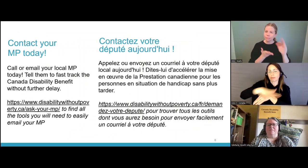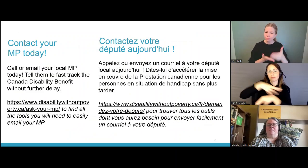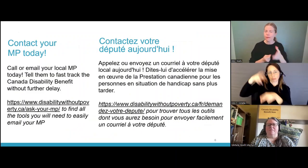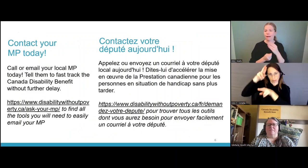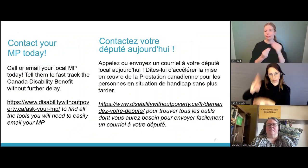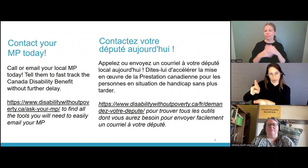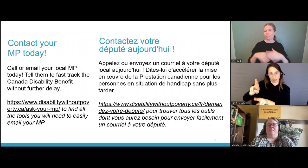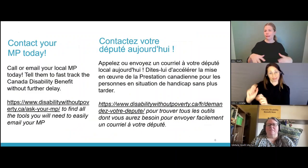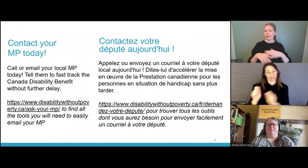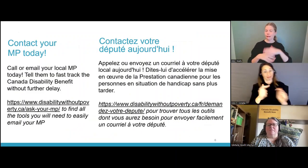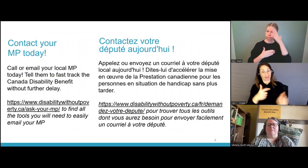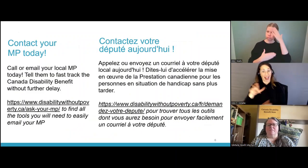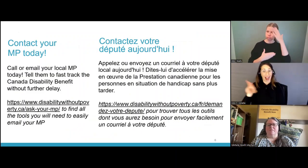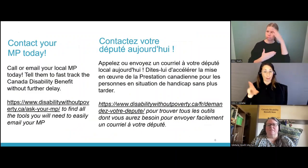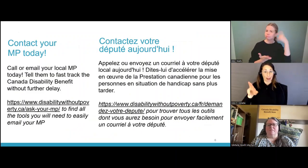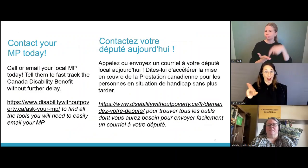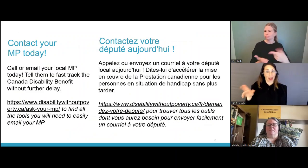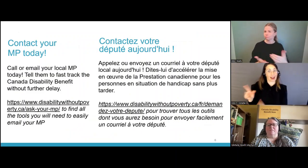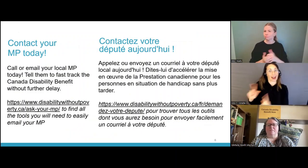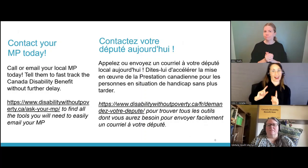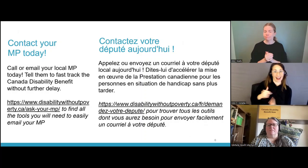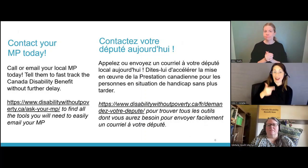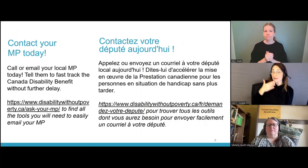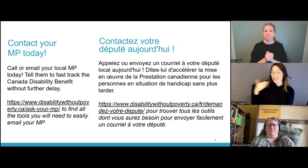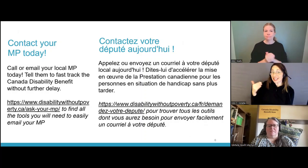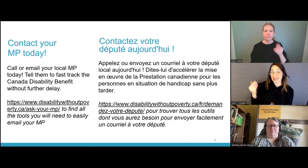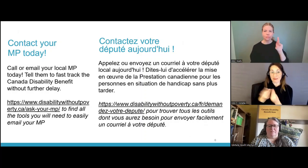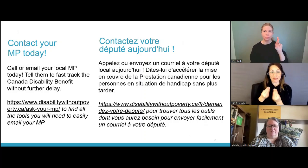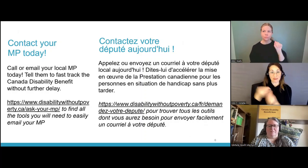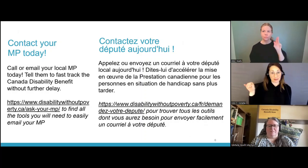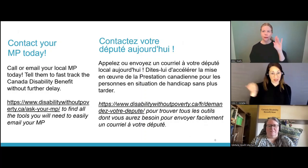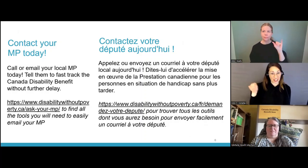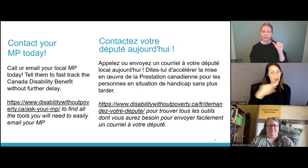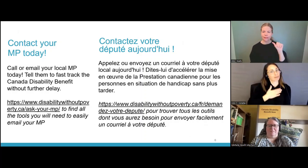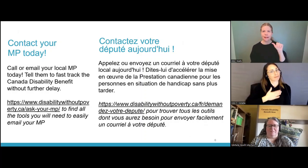APPRECIATE THE PERFECT PRONUNCIATION OF MY LAST NAME.